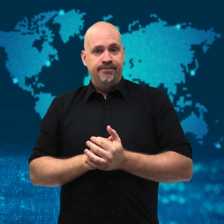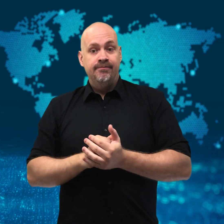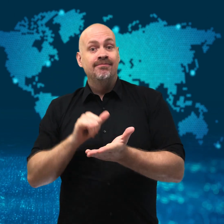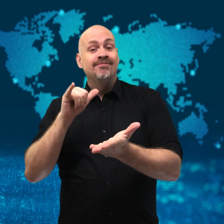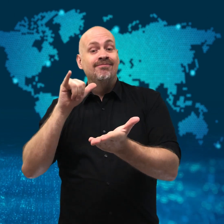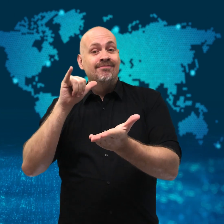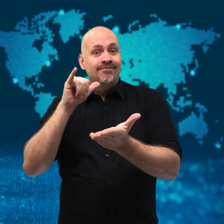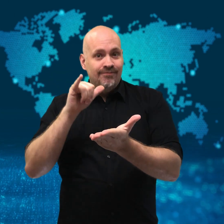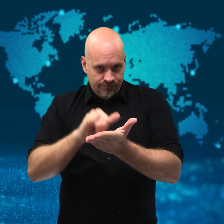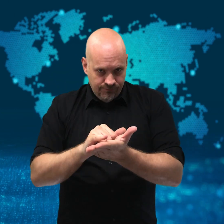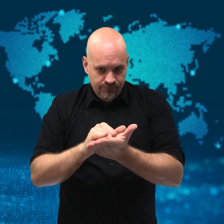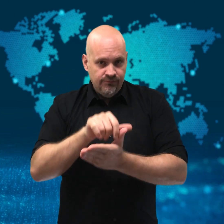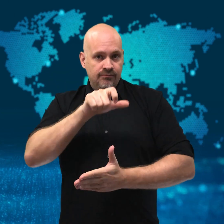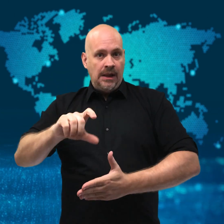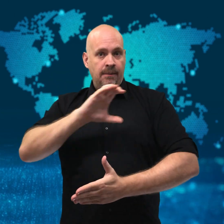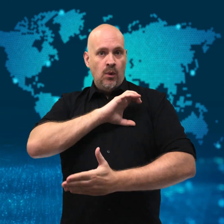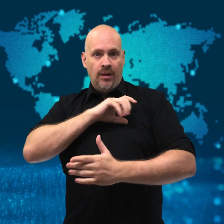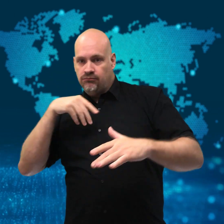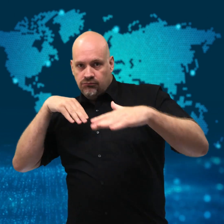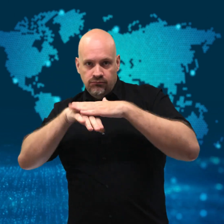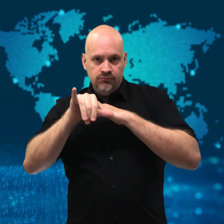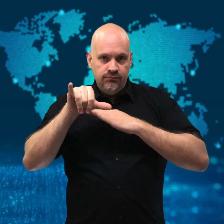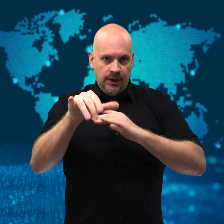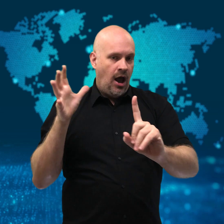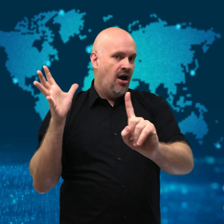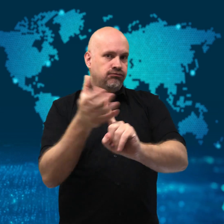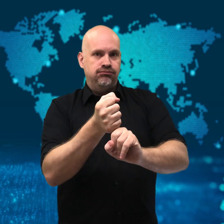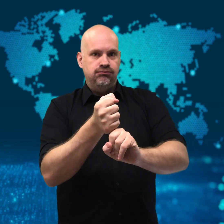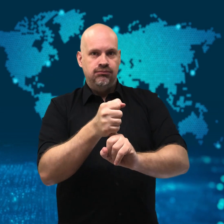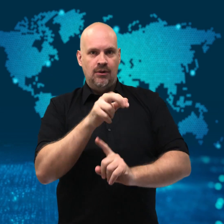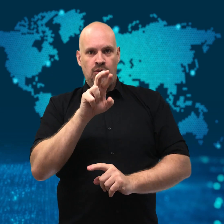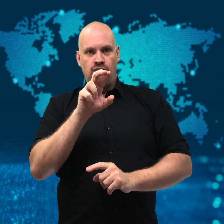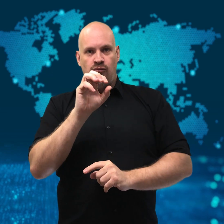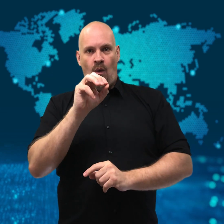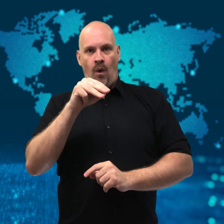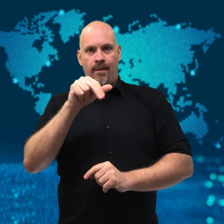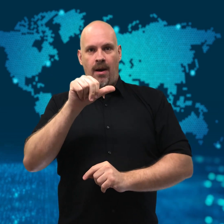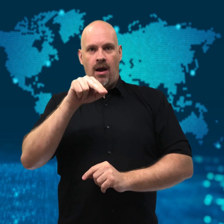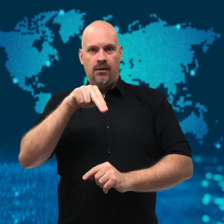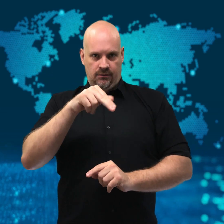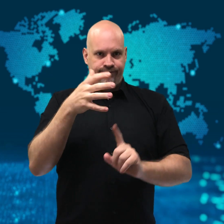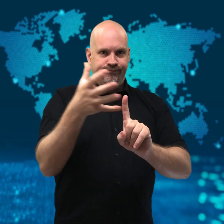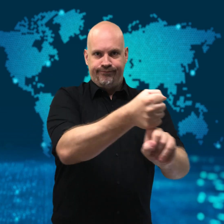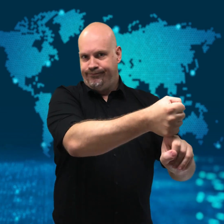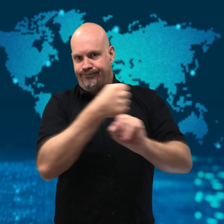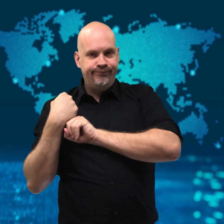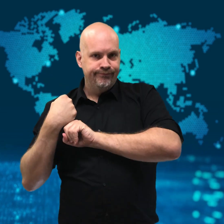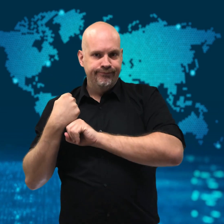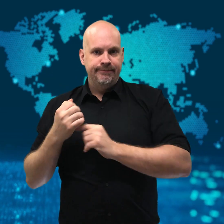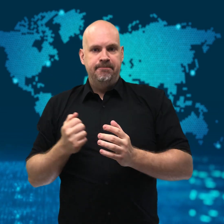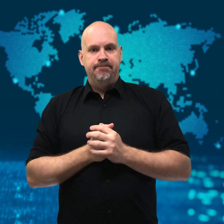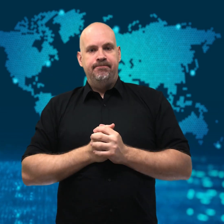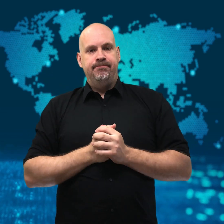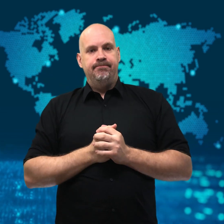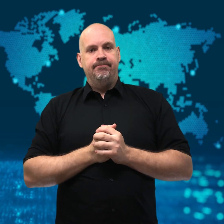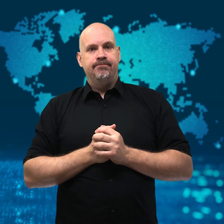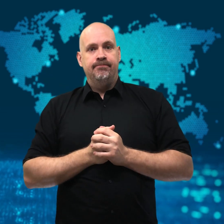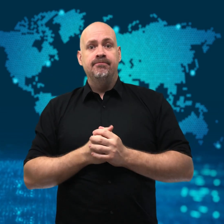When the plane landed, authorities took Protasevich into custody.